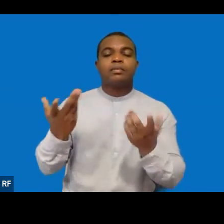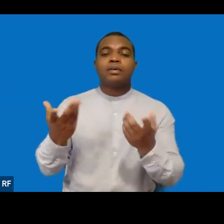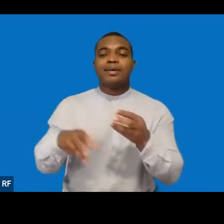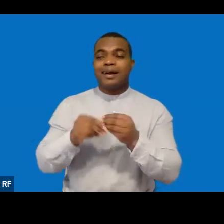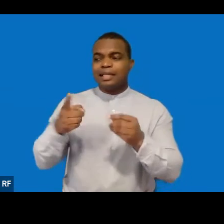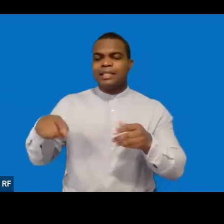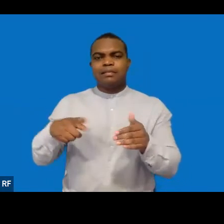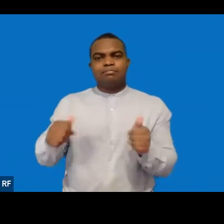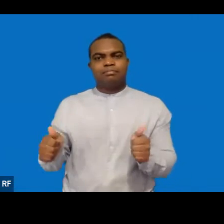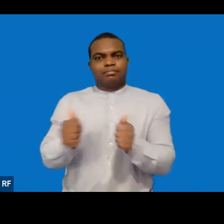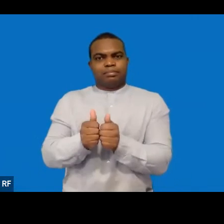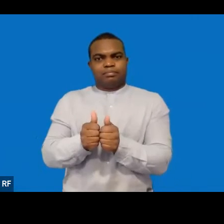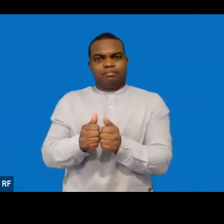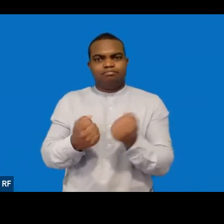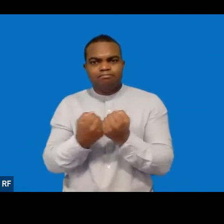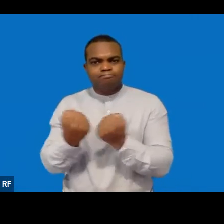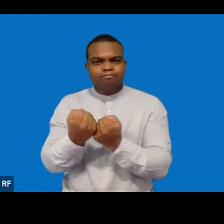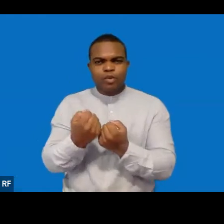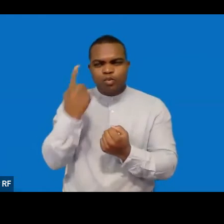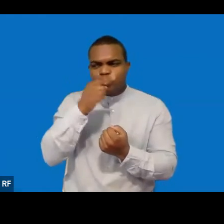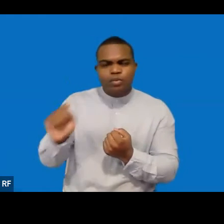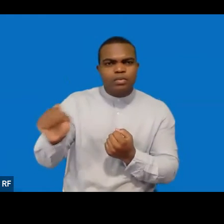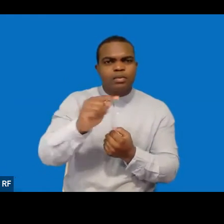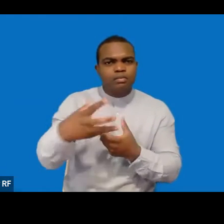The card has been in the works for many years.